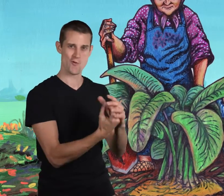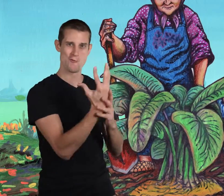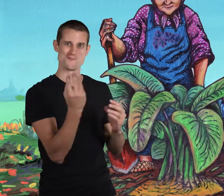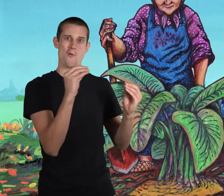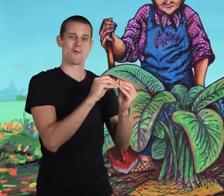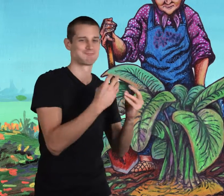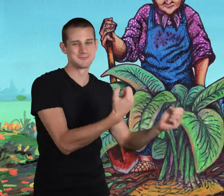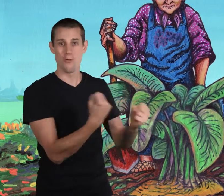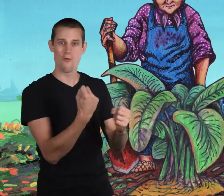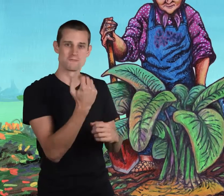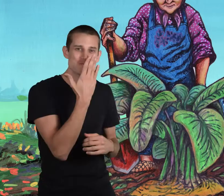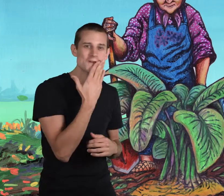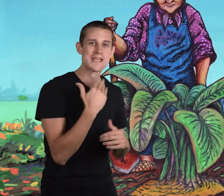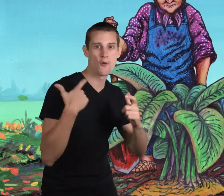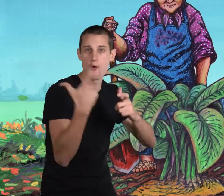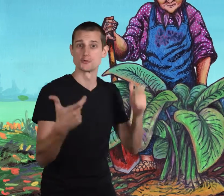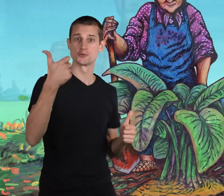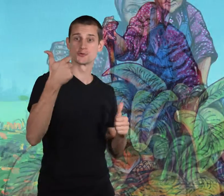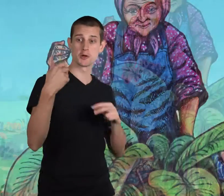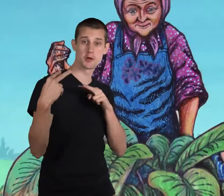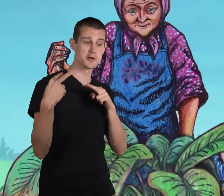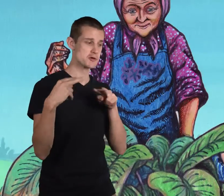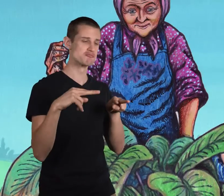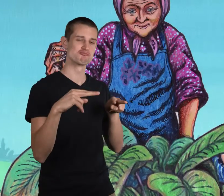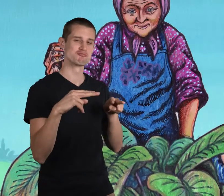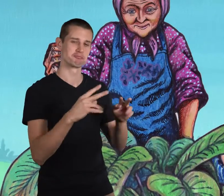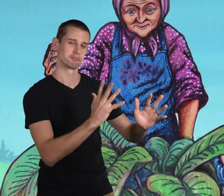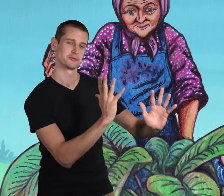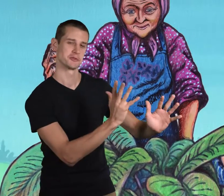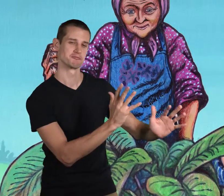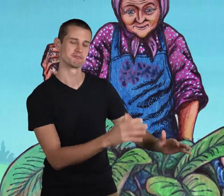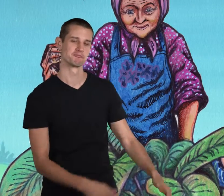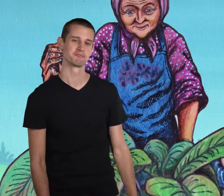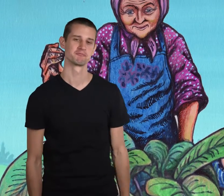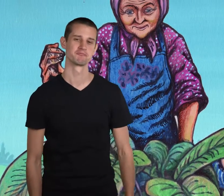"Maybe it can grow even sweeter, stronger, and larger?" They decided to keep the turnip in the ground.